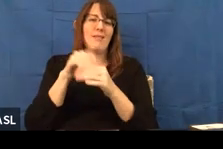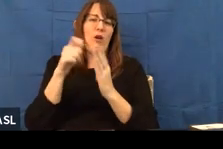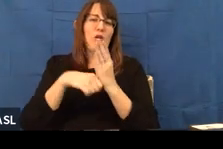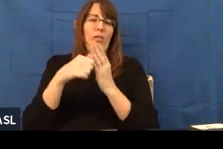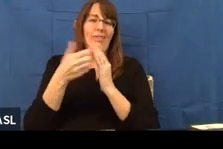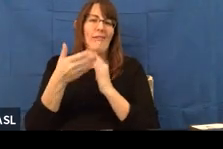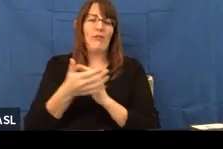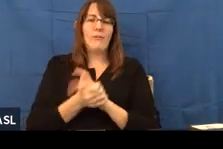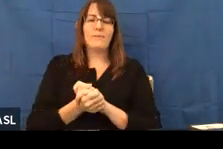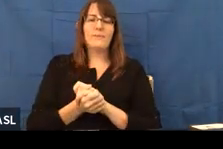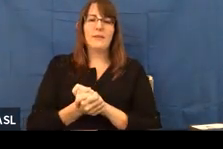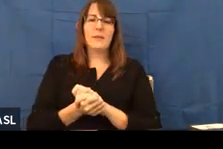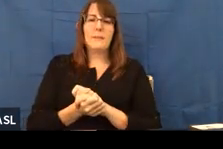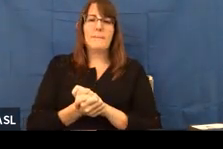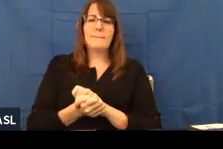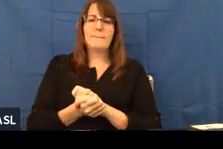Jewyl Alderson Clarke, SDCOE: It's in that first section. Allison Frenzel : Oh, okay.